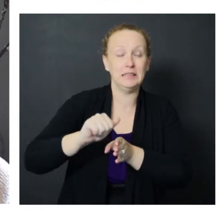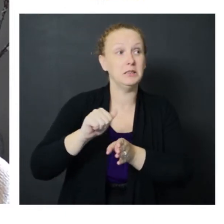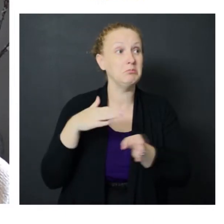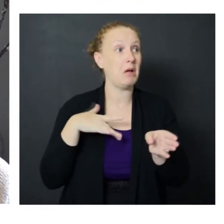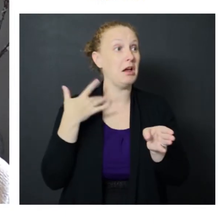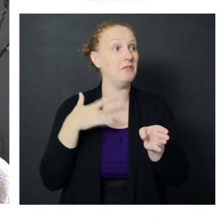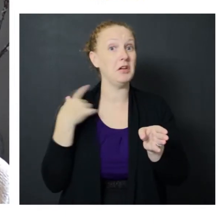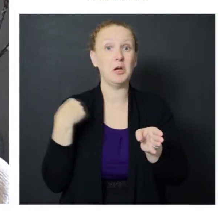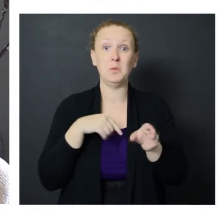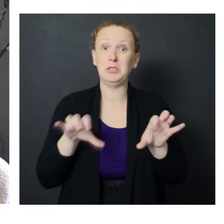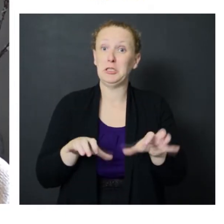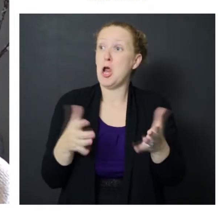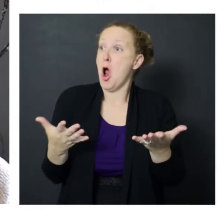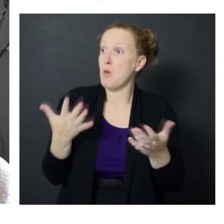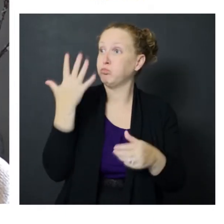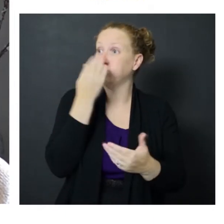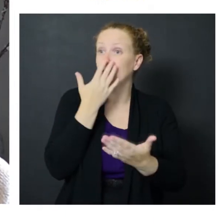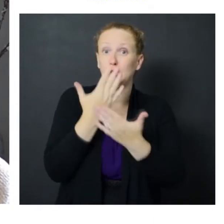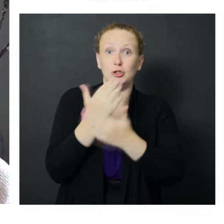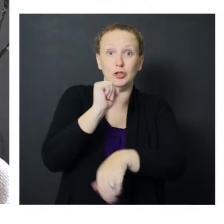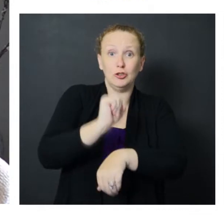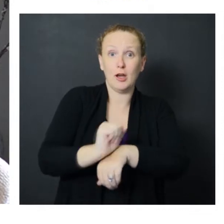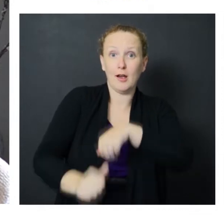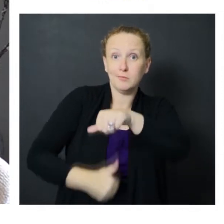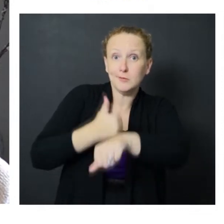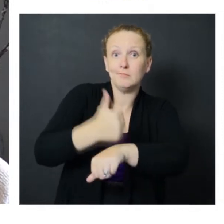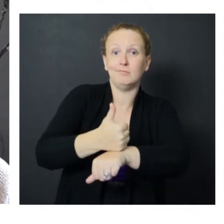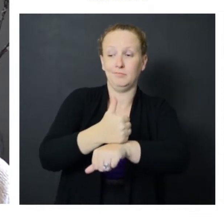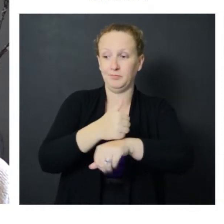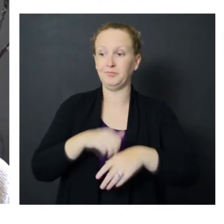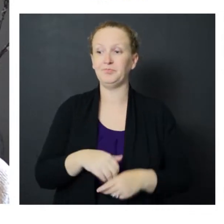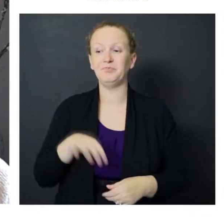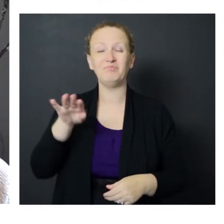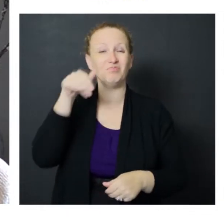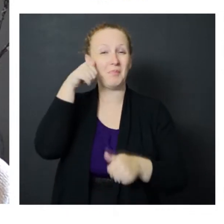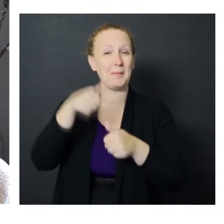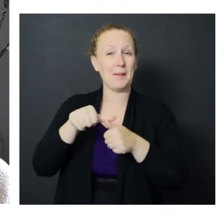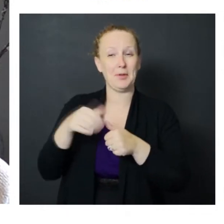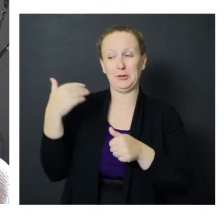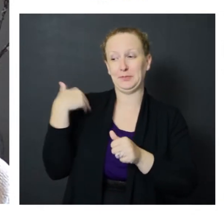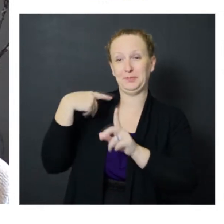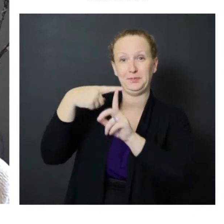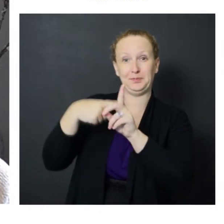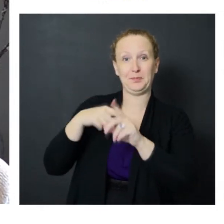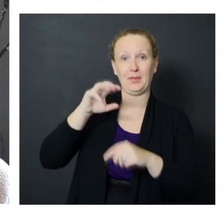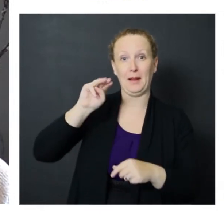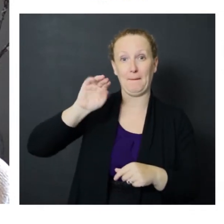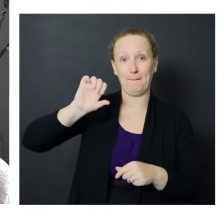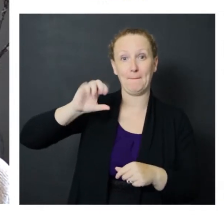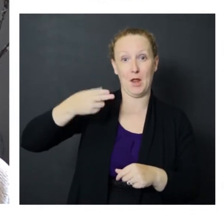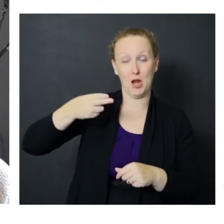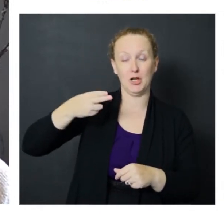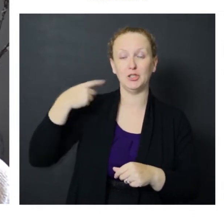job of stepping up. If you remember we held the webinar, March 21st, where the commissioner's shared their perspectives.